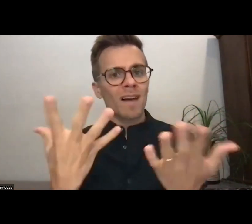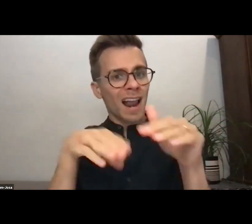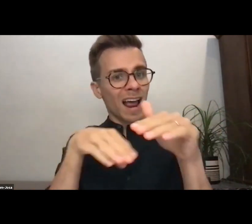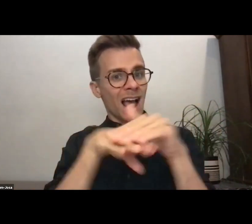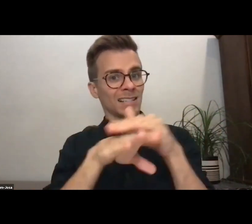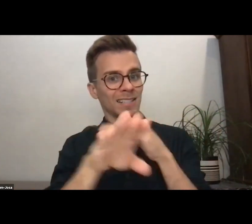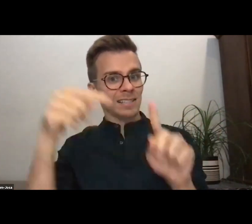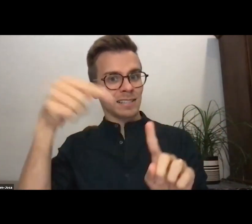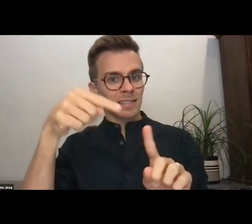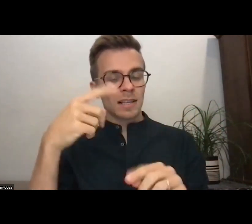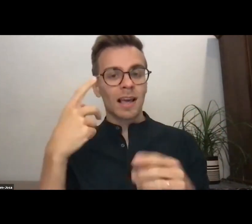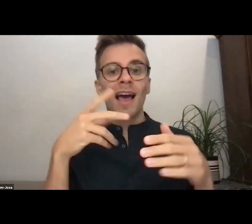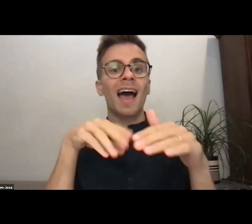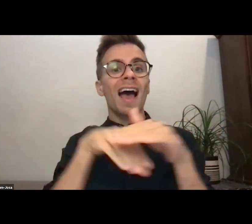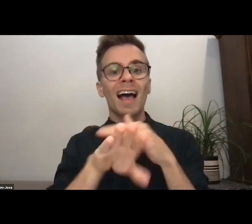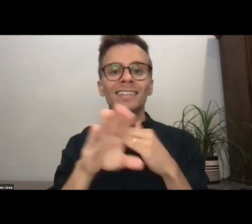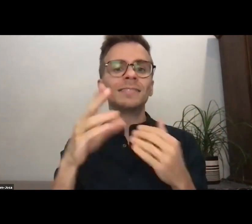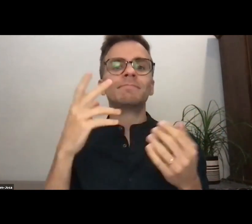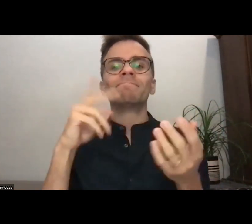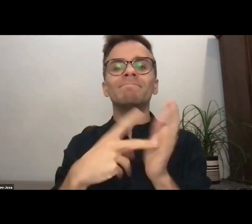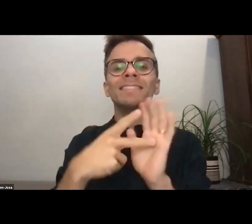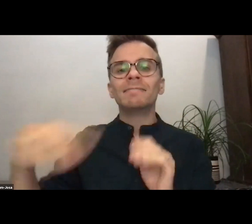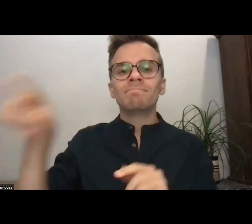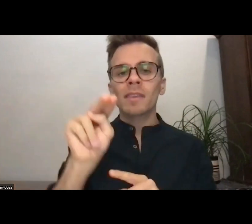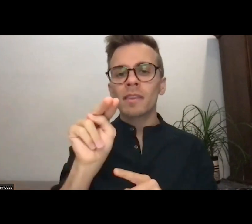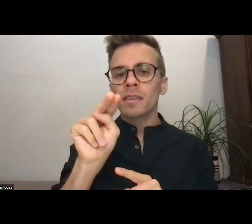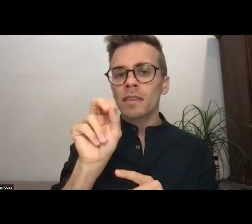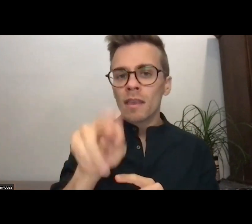to people. And, in order to do that, we'd have to provide access.